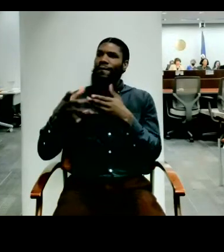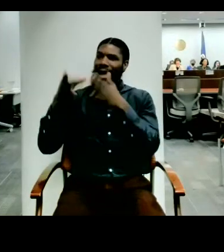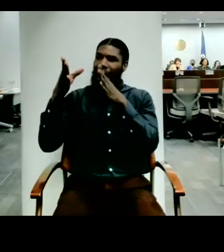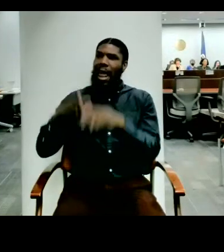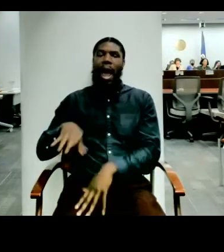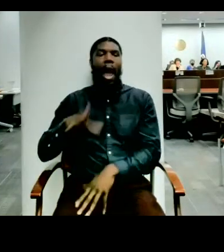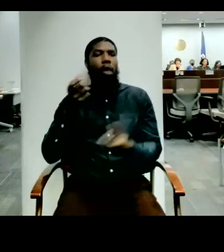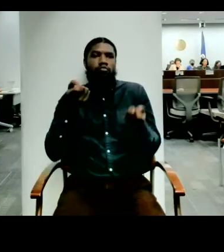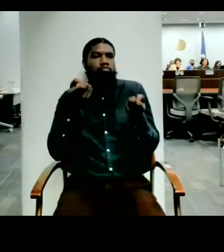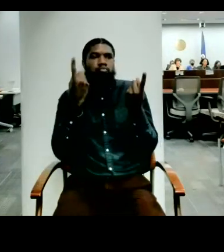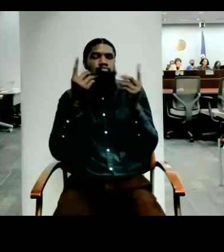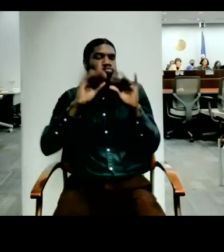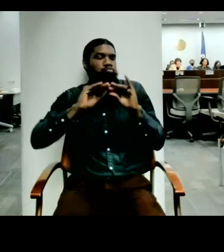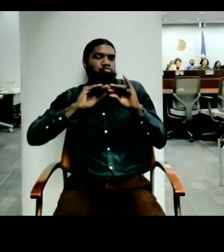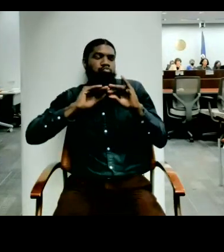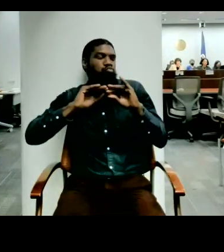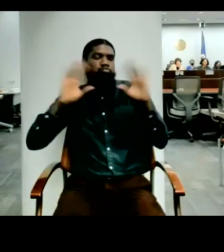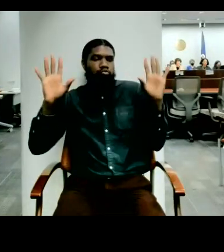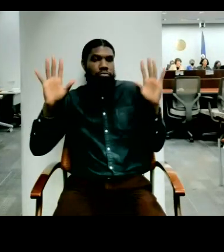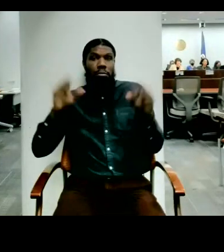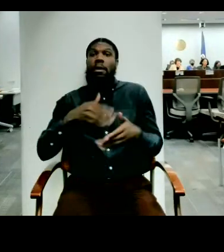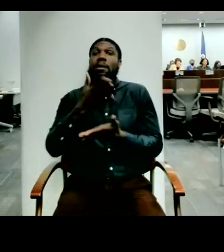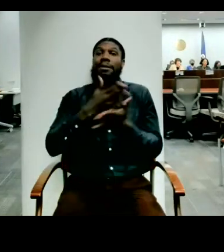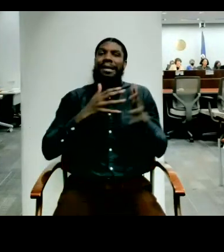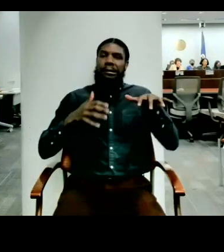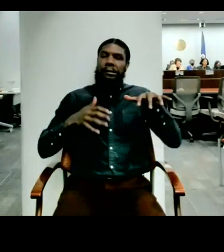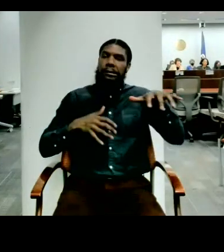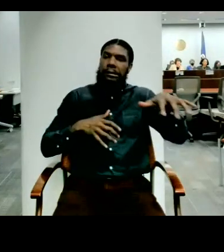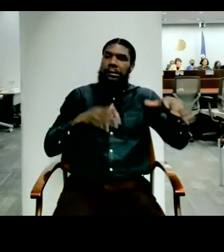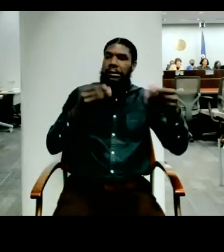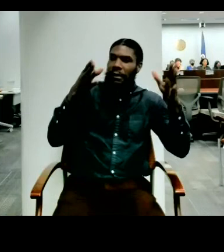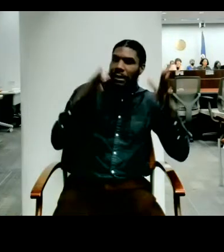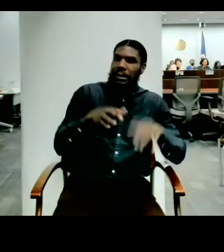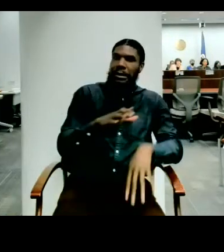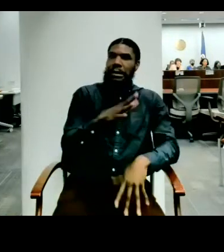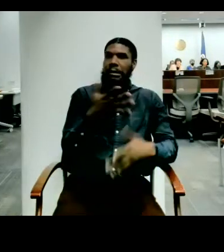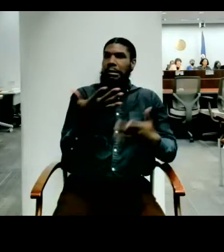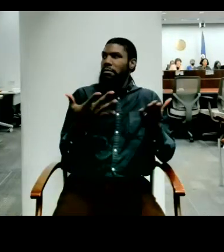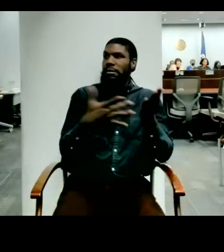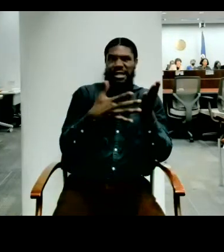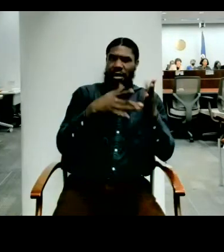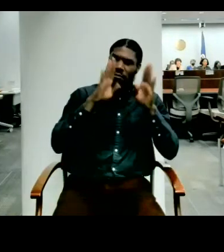what validation means and there are others that are primarily technology-driven very